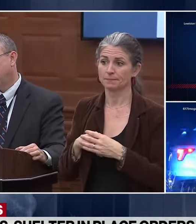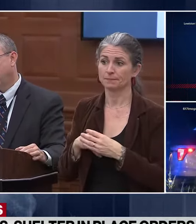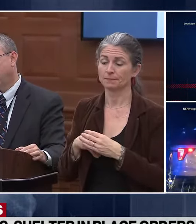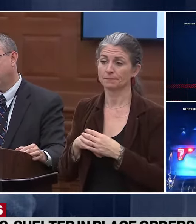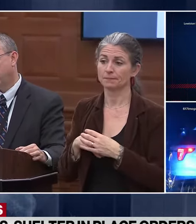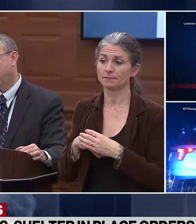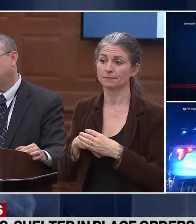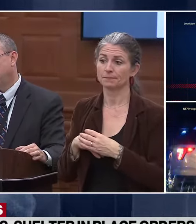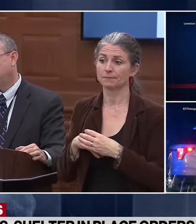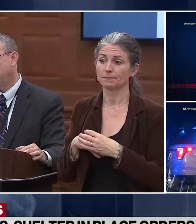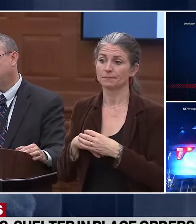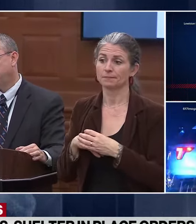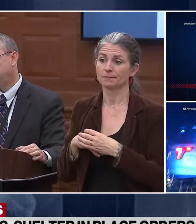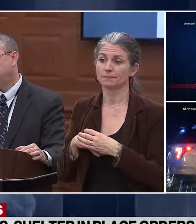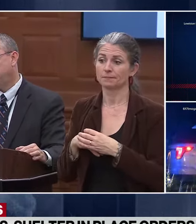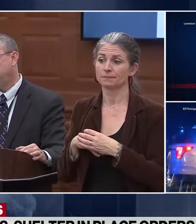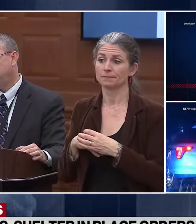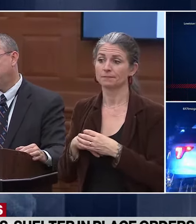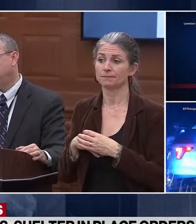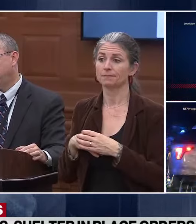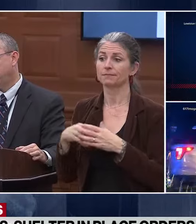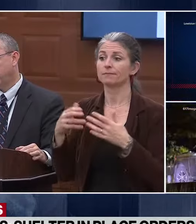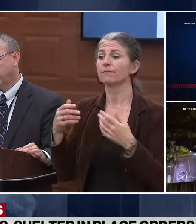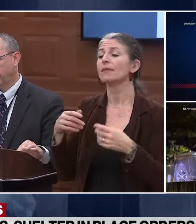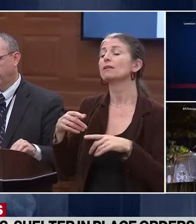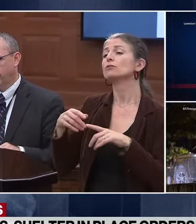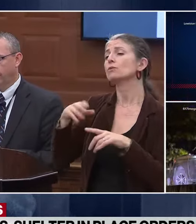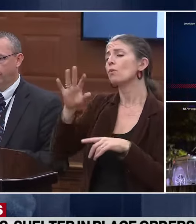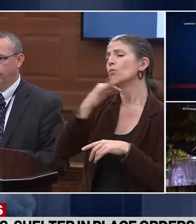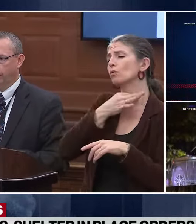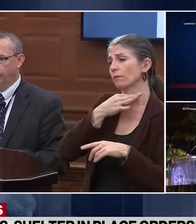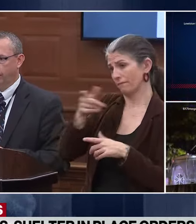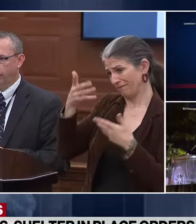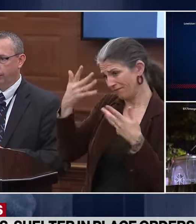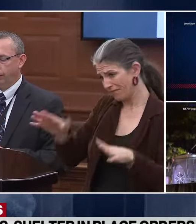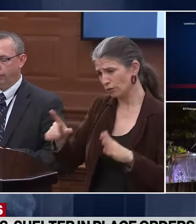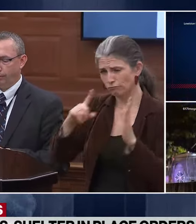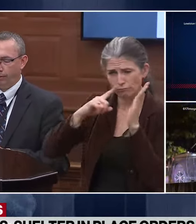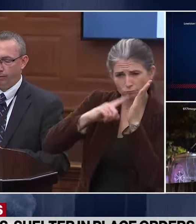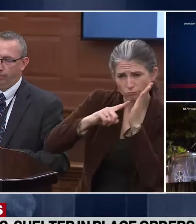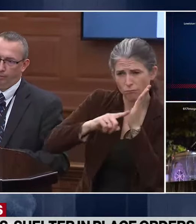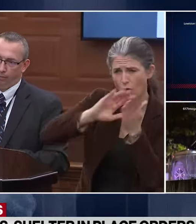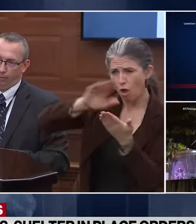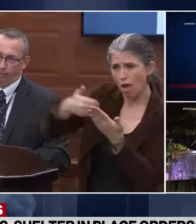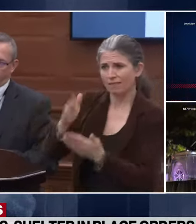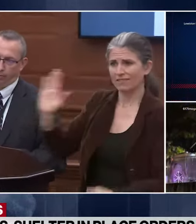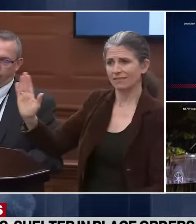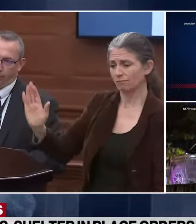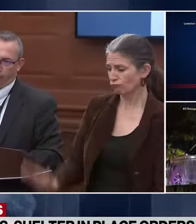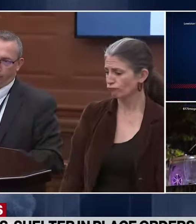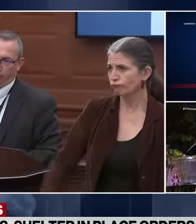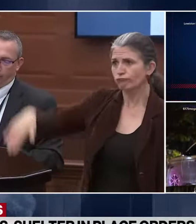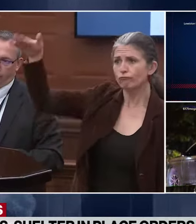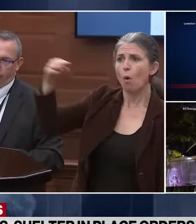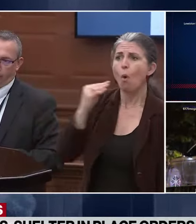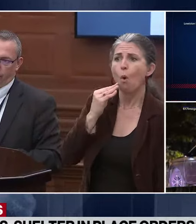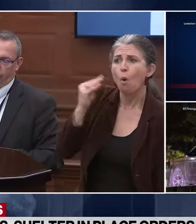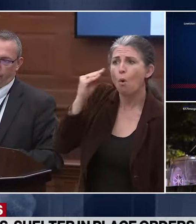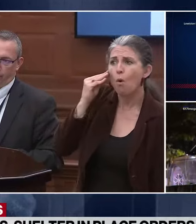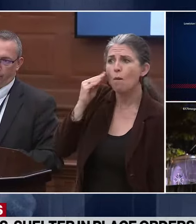YEAH. HAVE YOU AT THIS POINT SECURED OR GONE THROUGH ALL OF